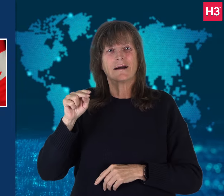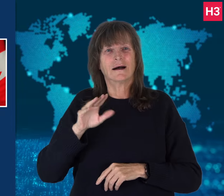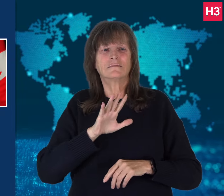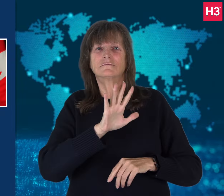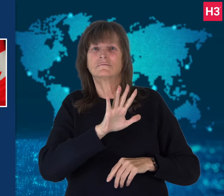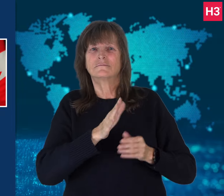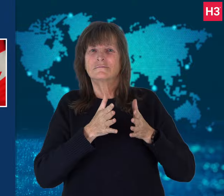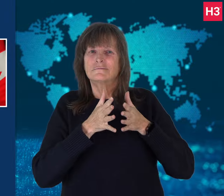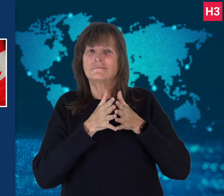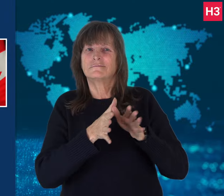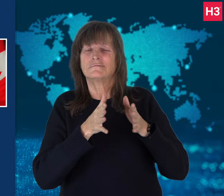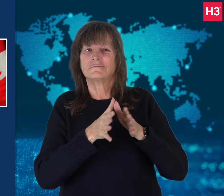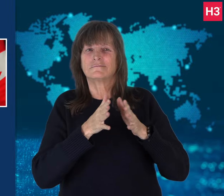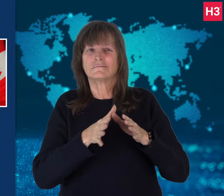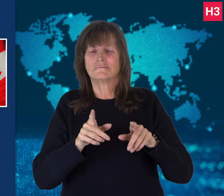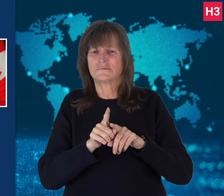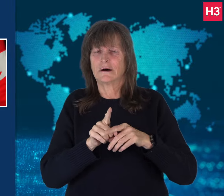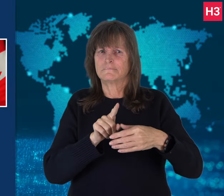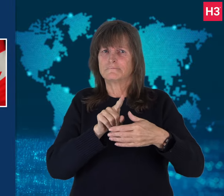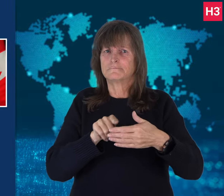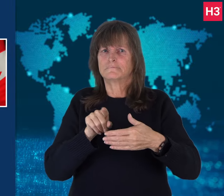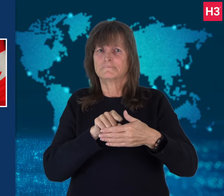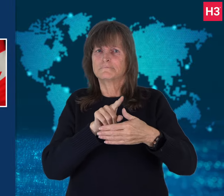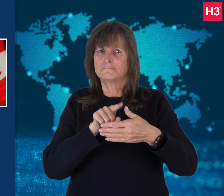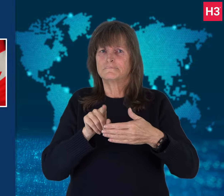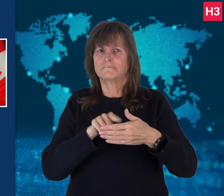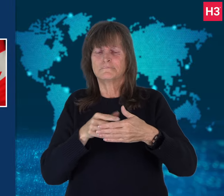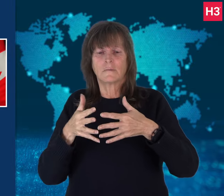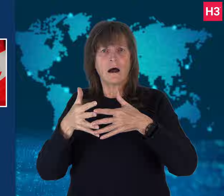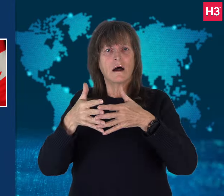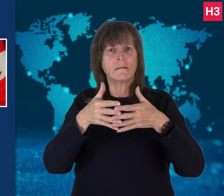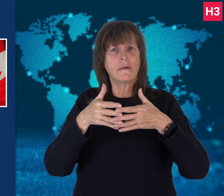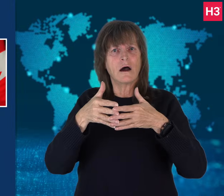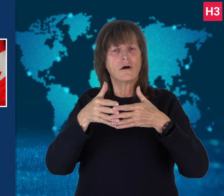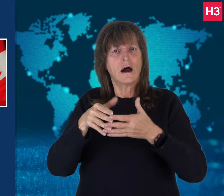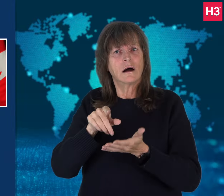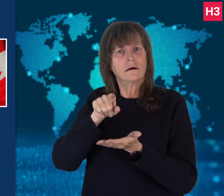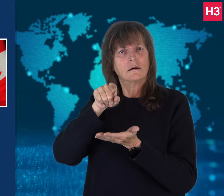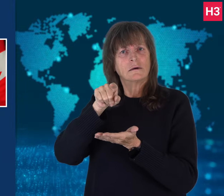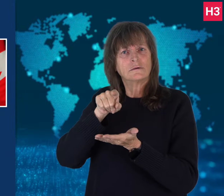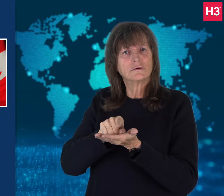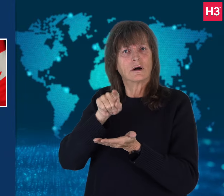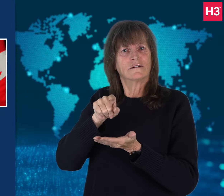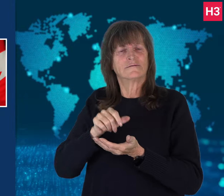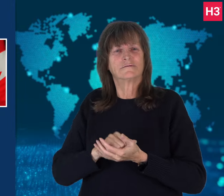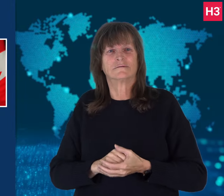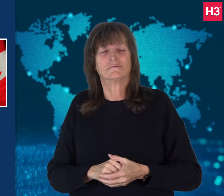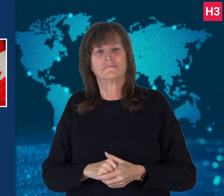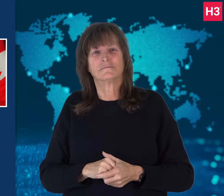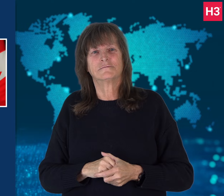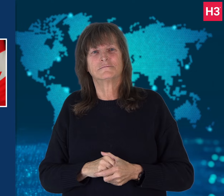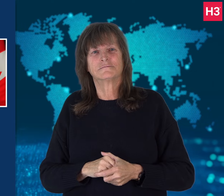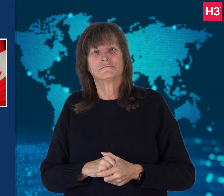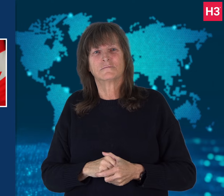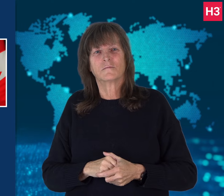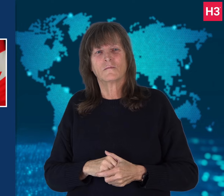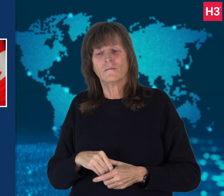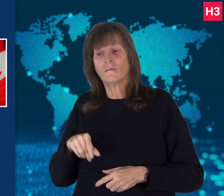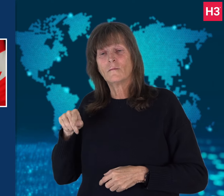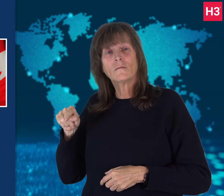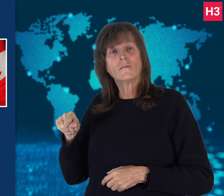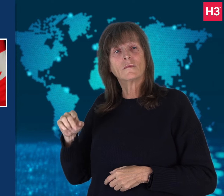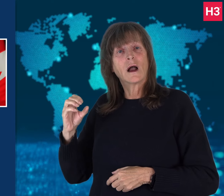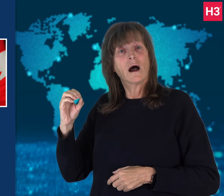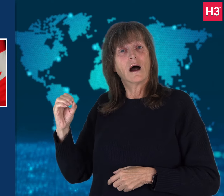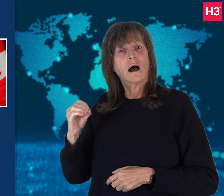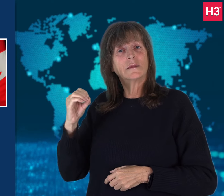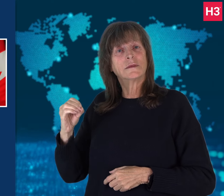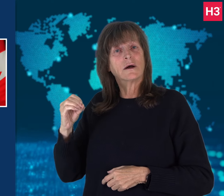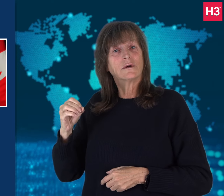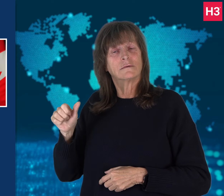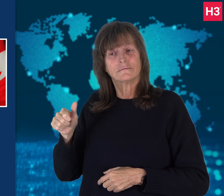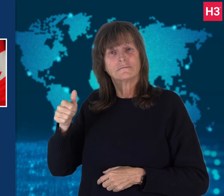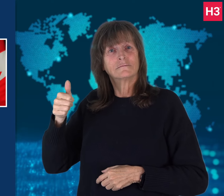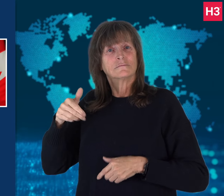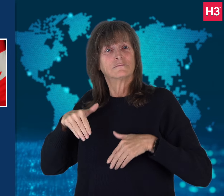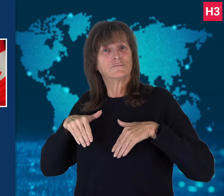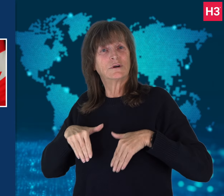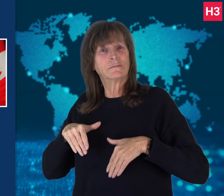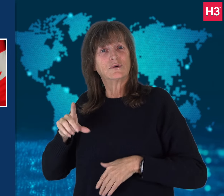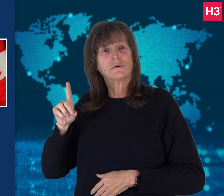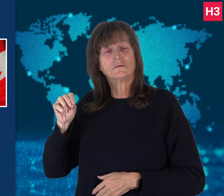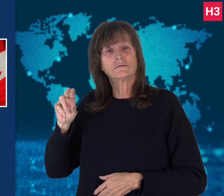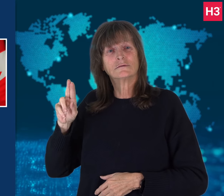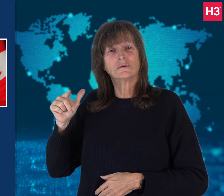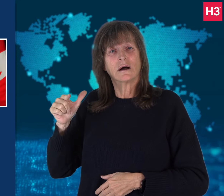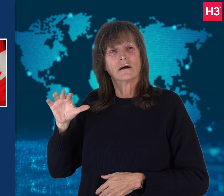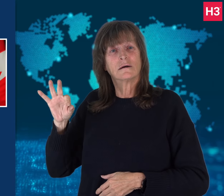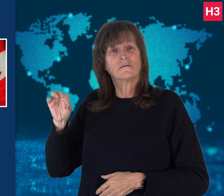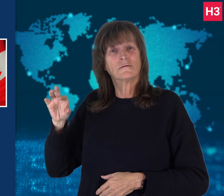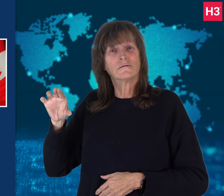words to criticize American tariffs. Ontario Premier Doug Ford spoke